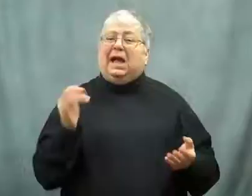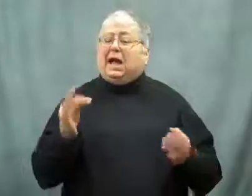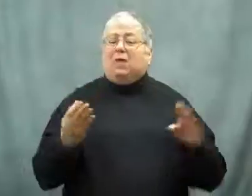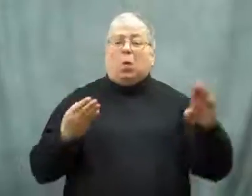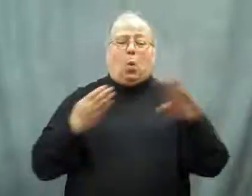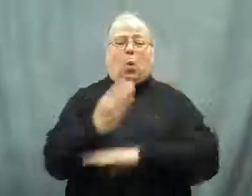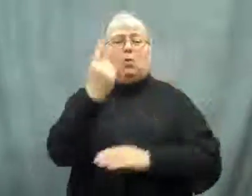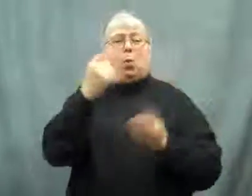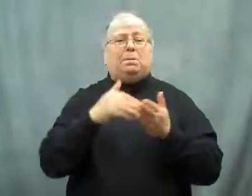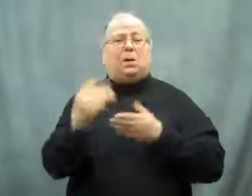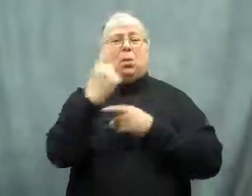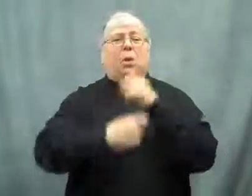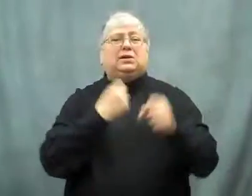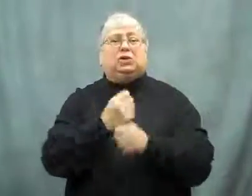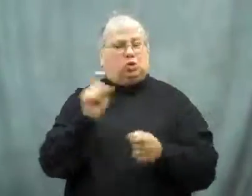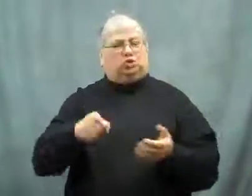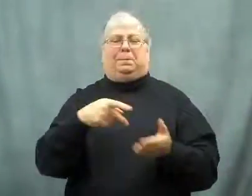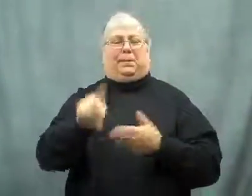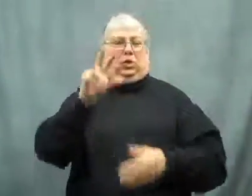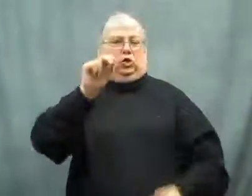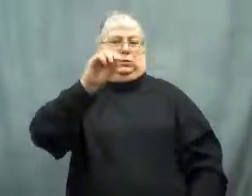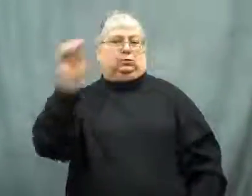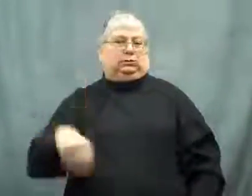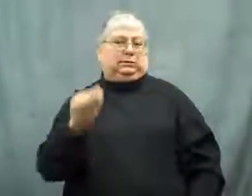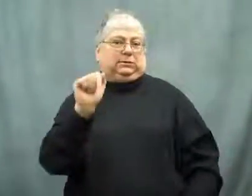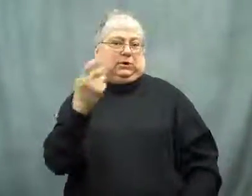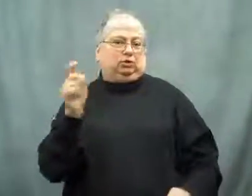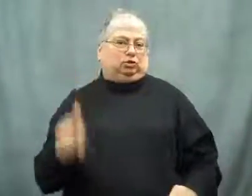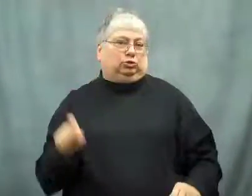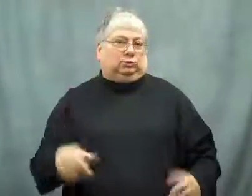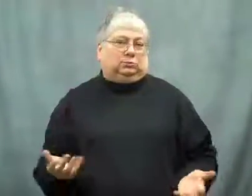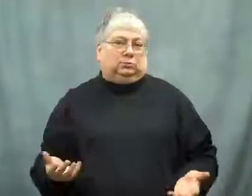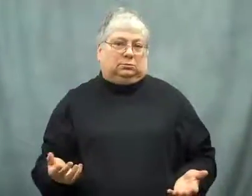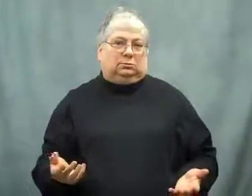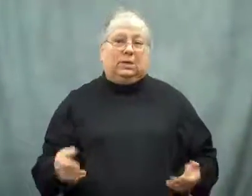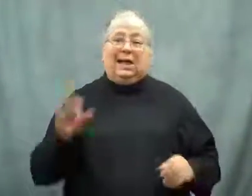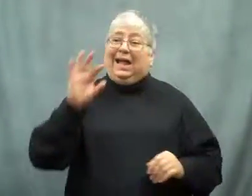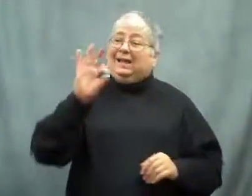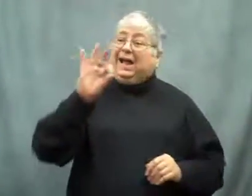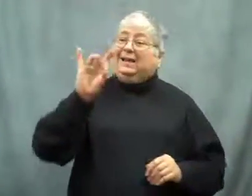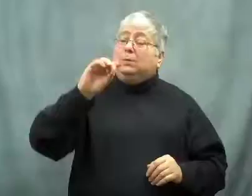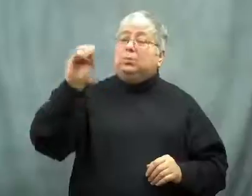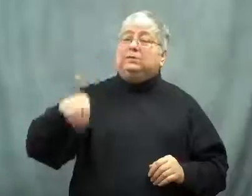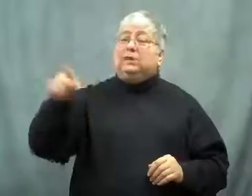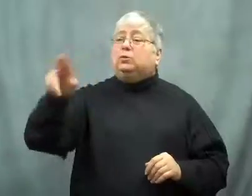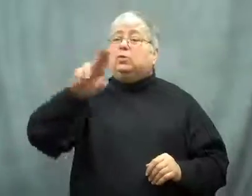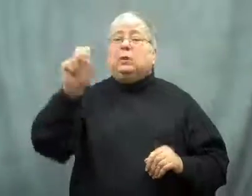Anyone making more than $1 million a year should be taxed at 30%.